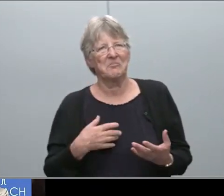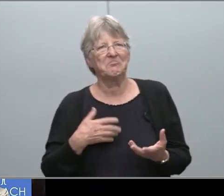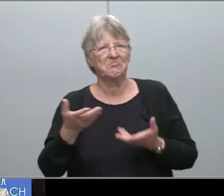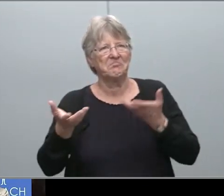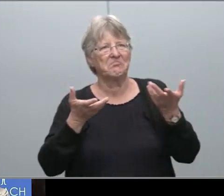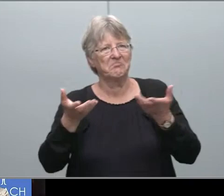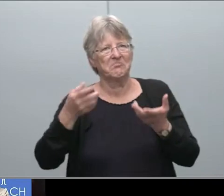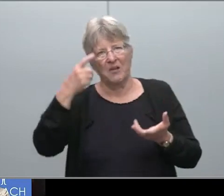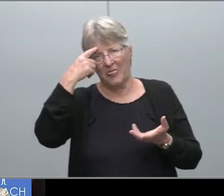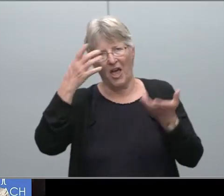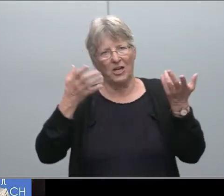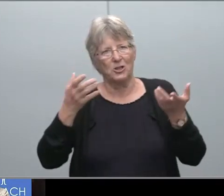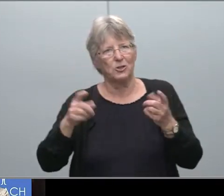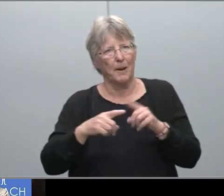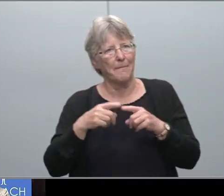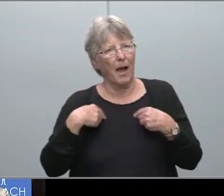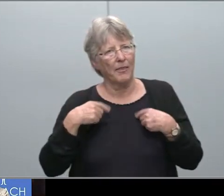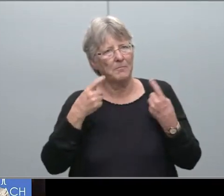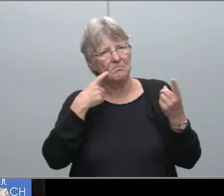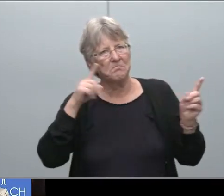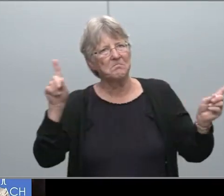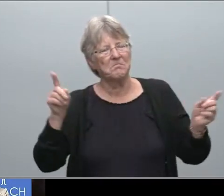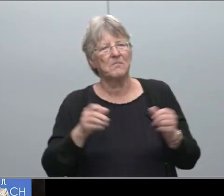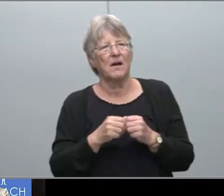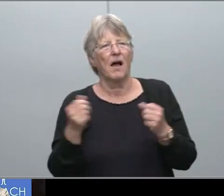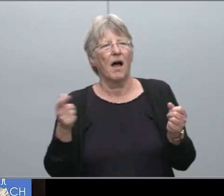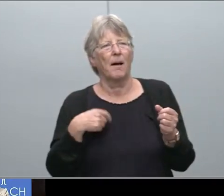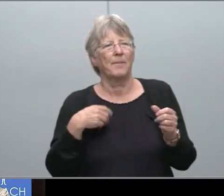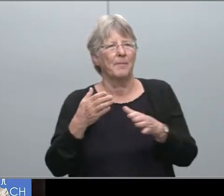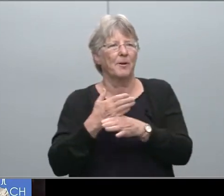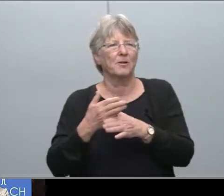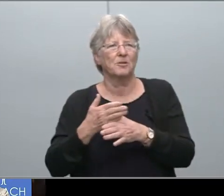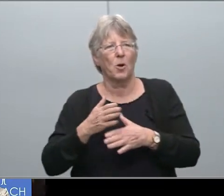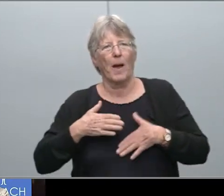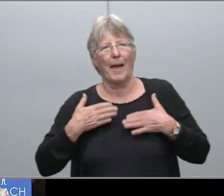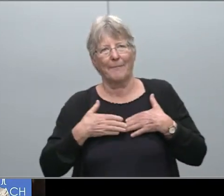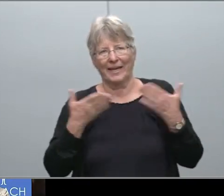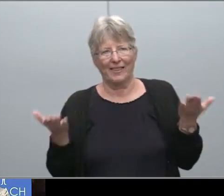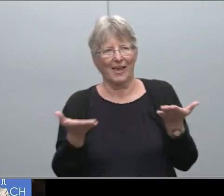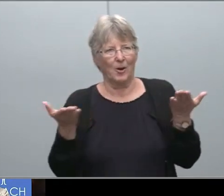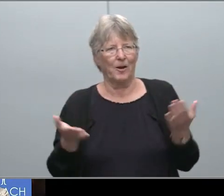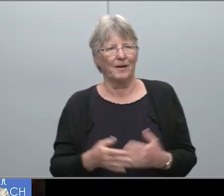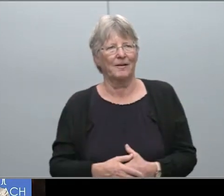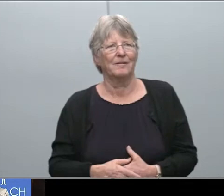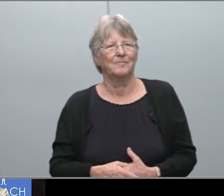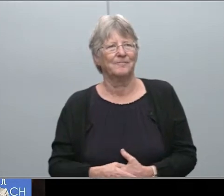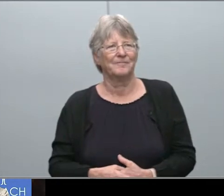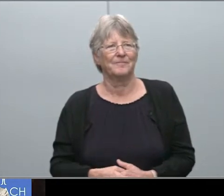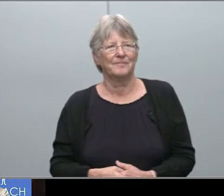of the City of Long Beach's Commission on the Citizens Advisory Commission on Disabilities.